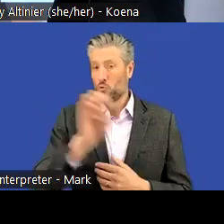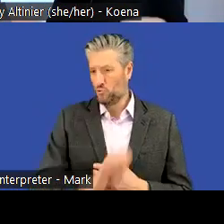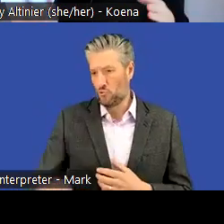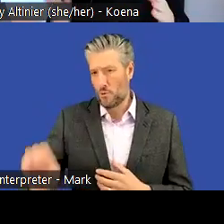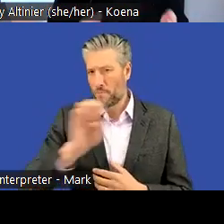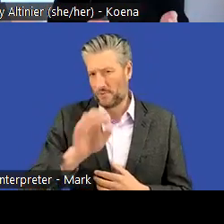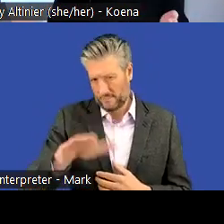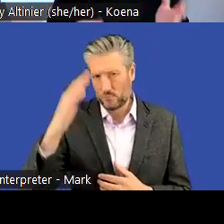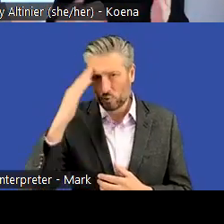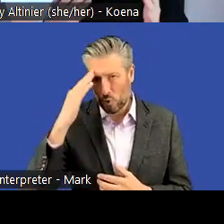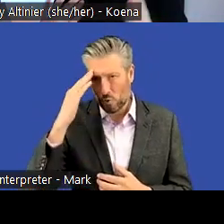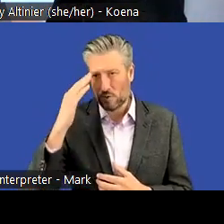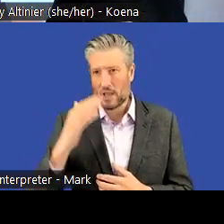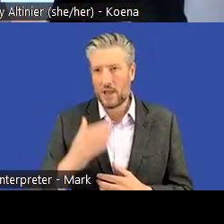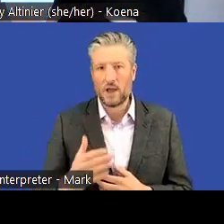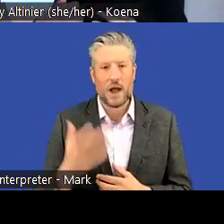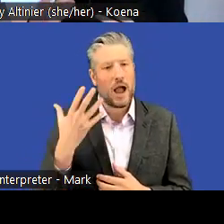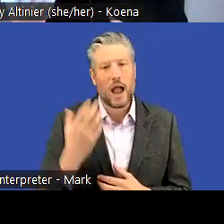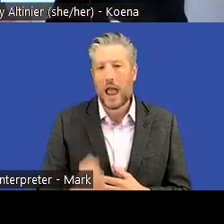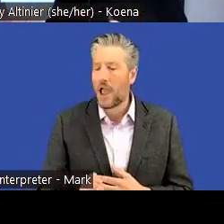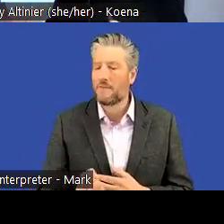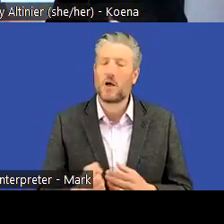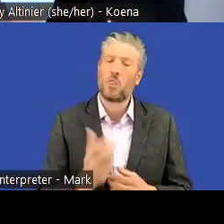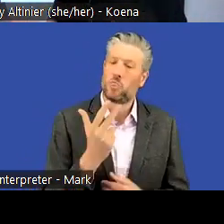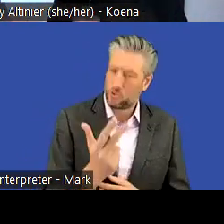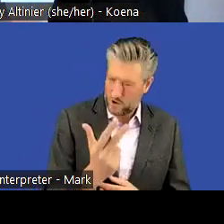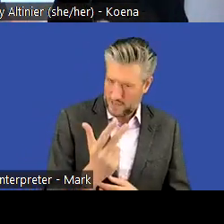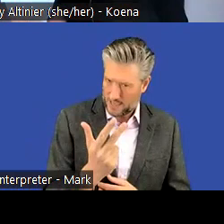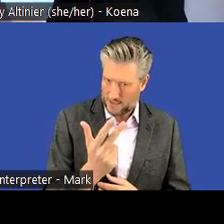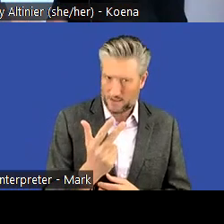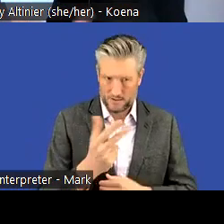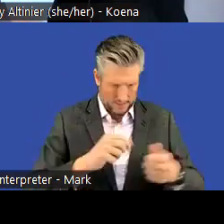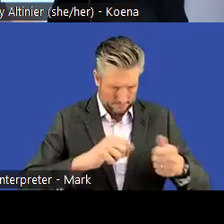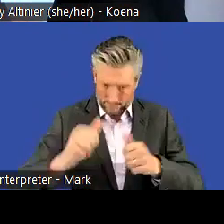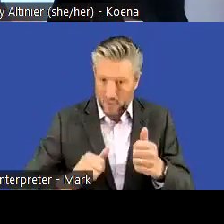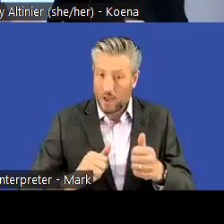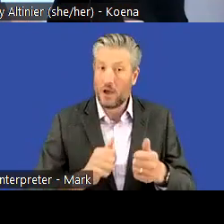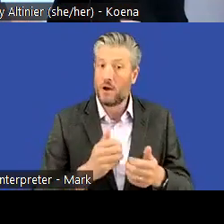Not compliant, partially compliant, and fully compliant.